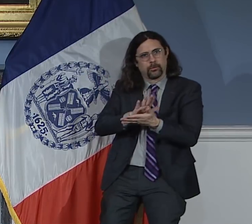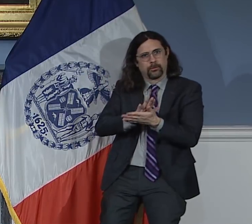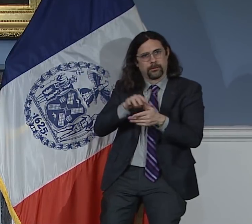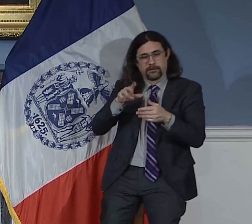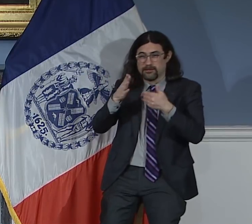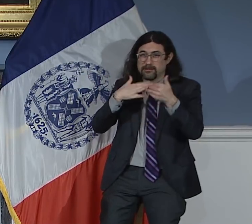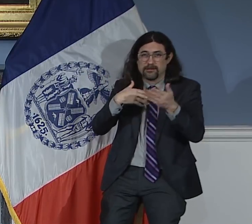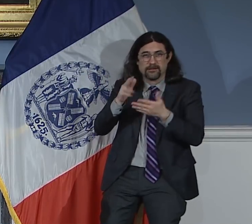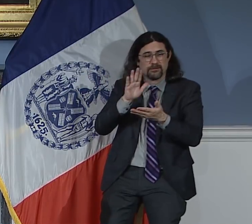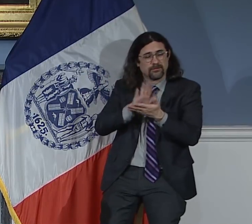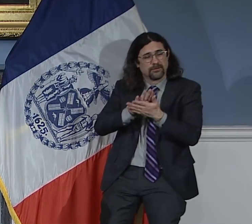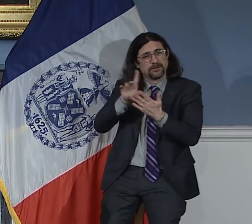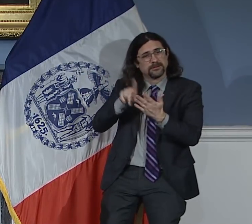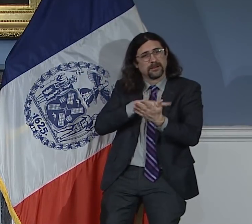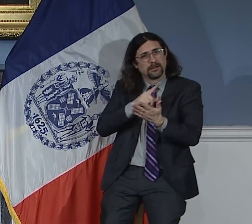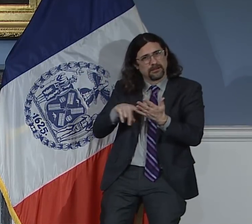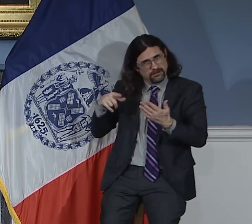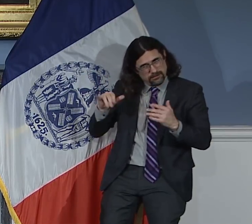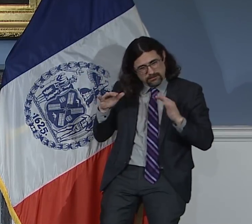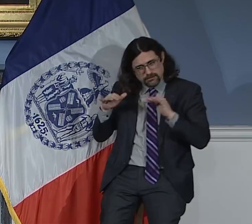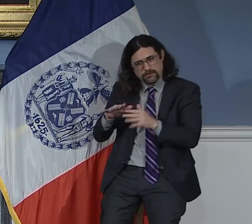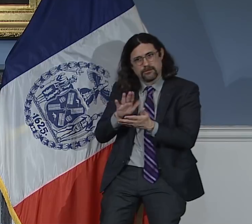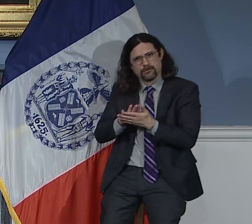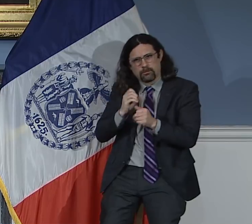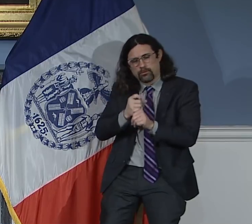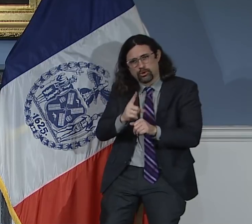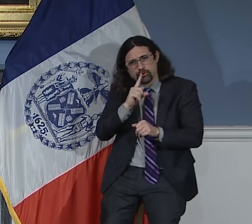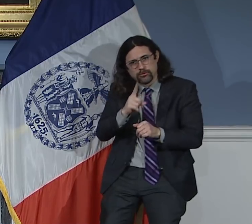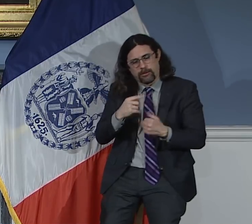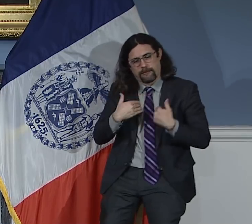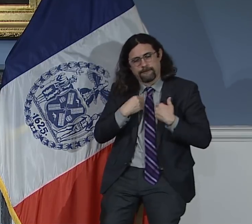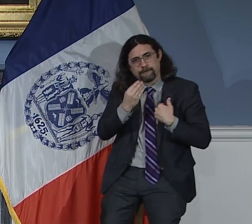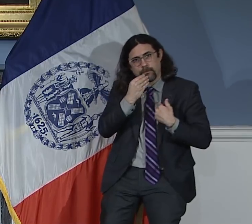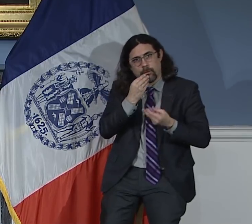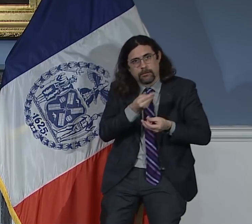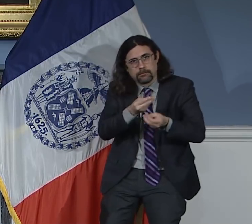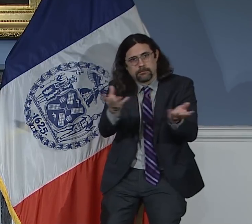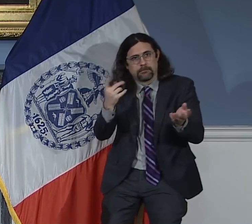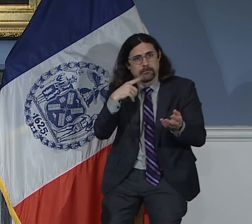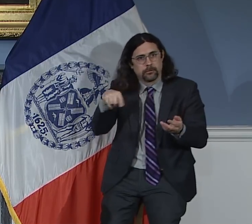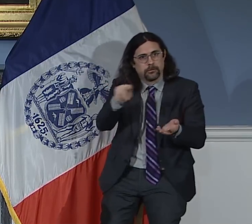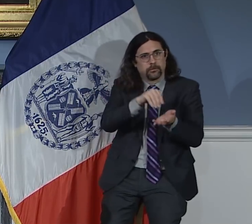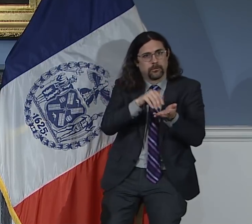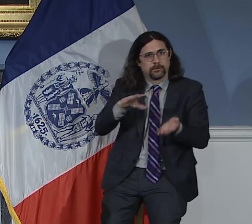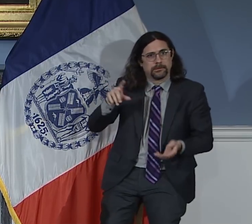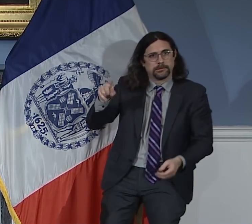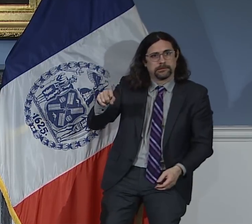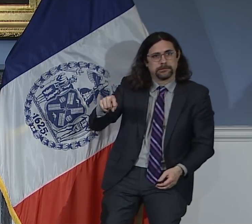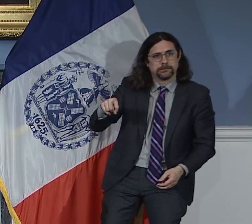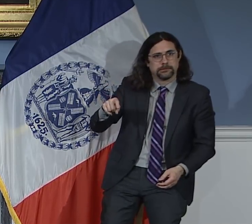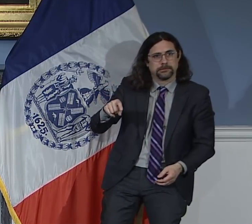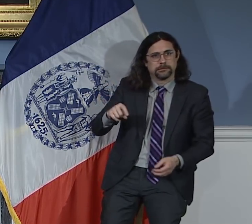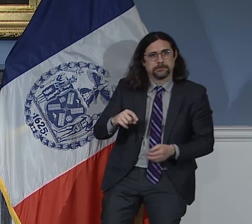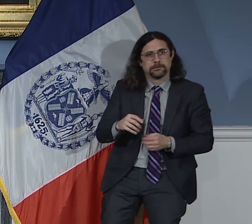SCHOOL WAS NOT IN SESSION. THOSE WORKERS SHOWED UP AT THEIR POSTS TO LPHE OUR CHILDREN HAVE ENOUGH FOOD TO EAT.